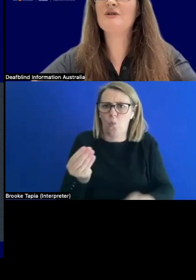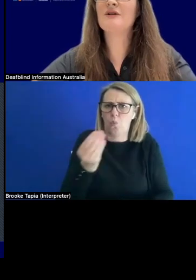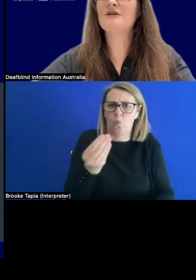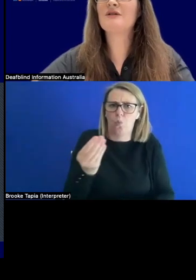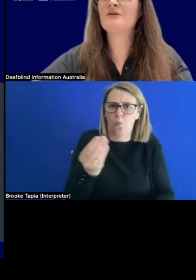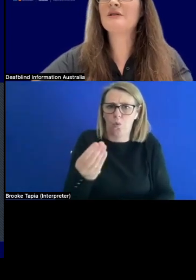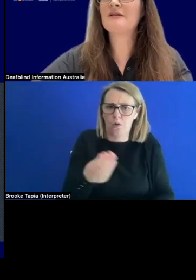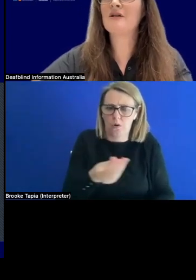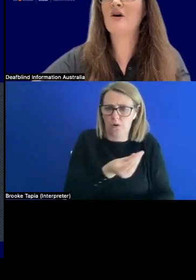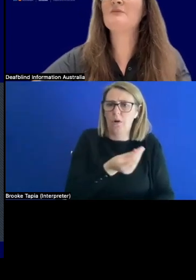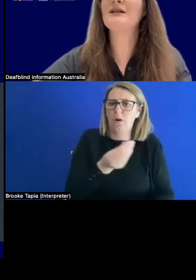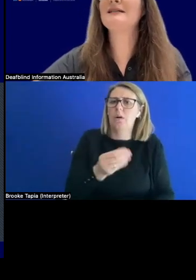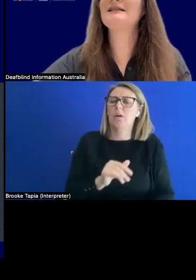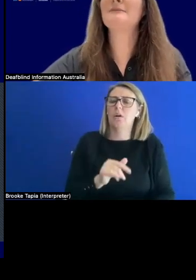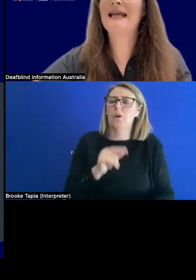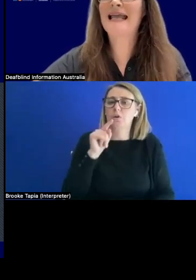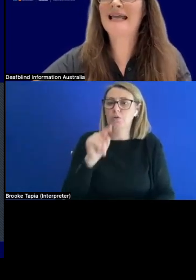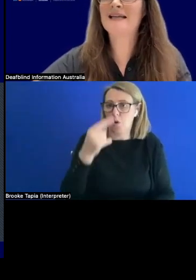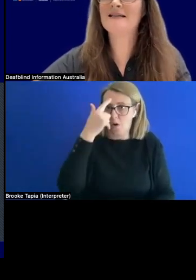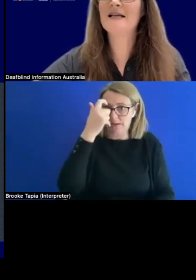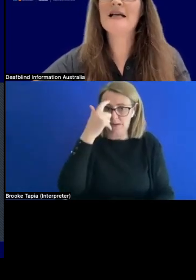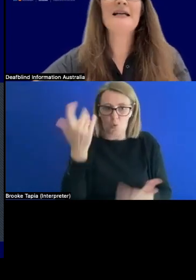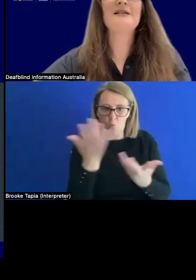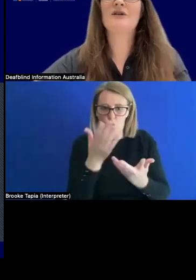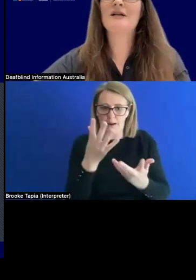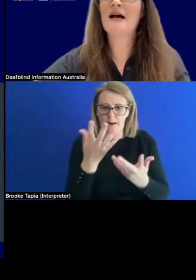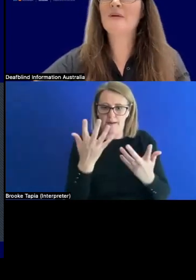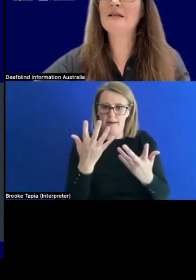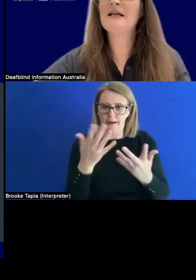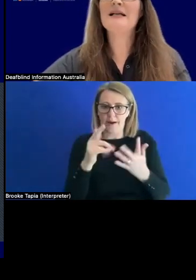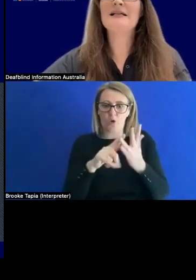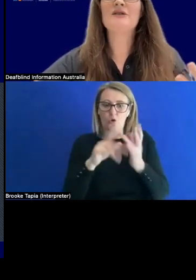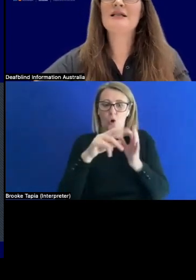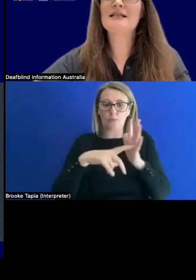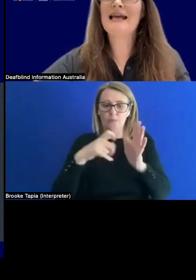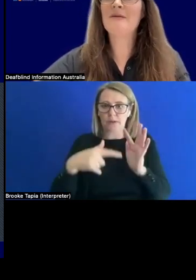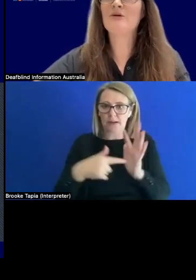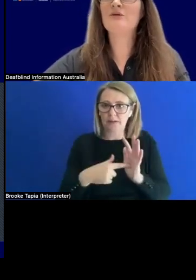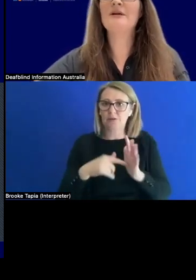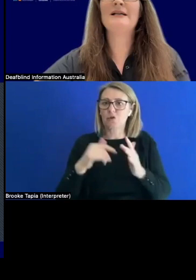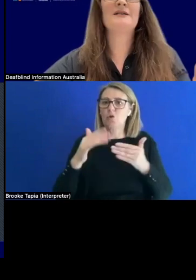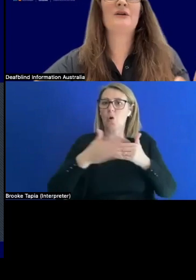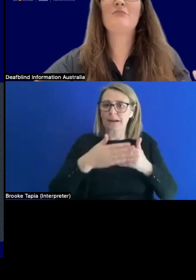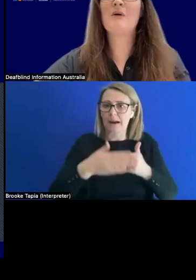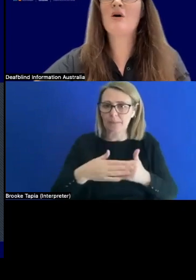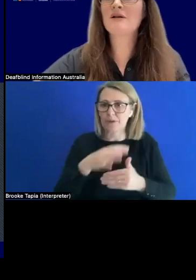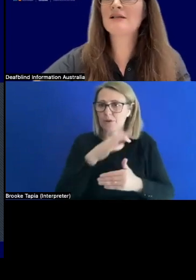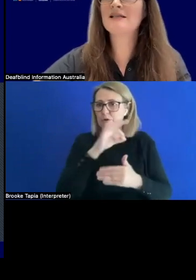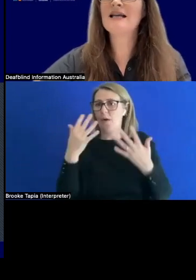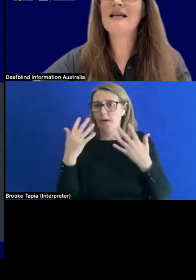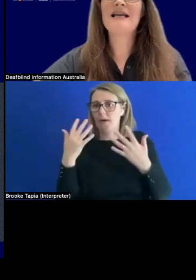so the source of an object is my hand. It’s not a cupboard, it is not a table, it is not a box,